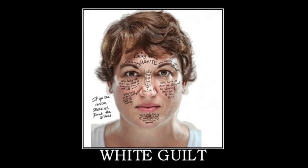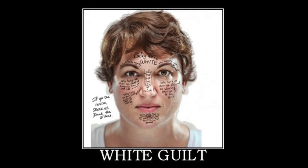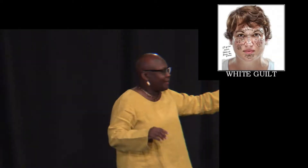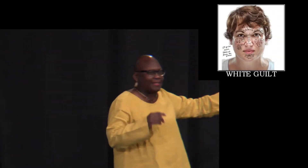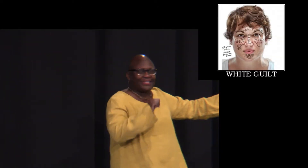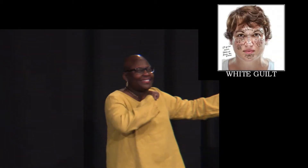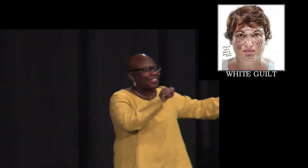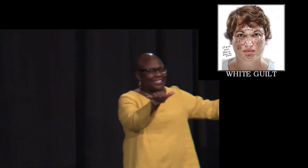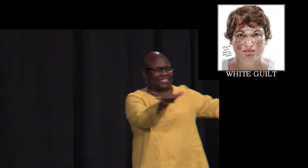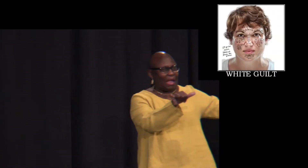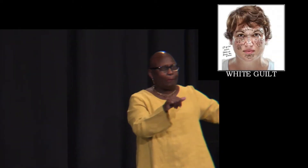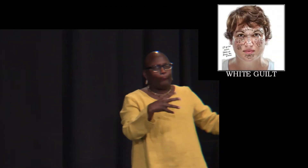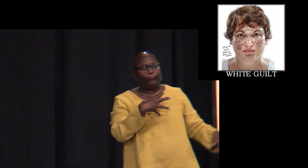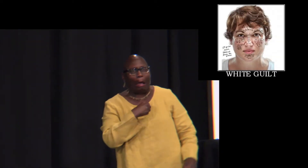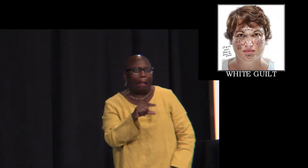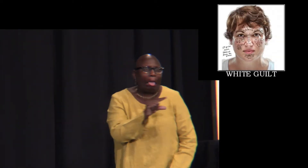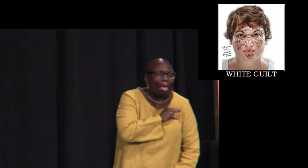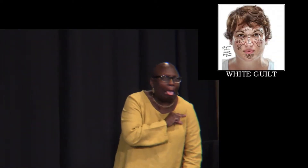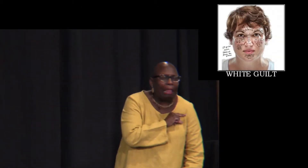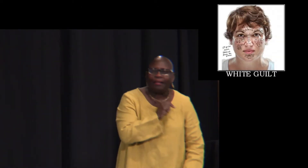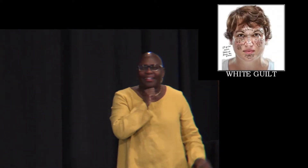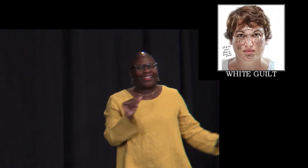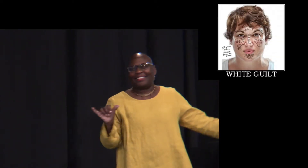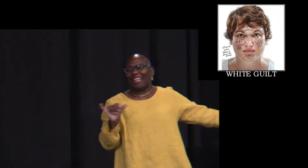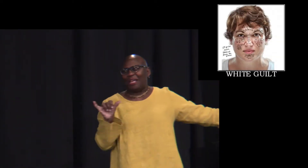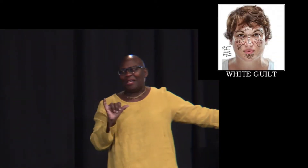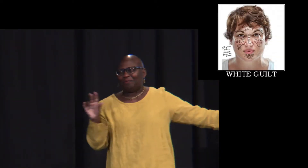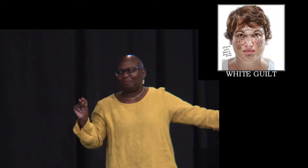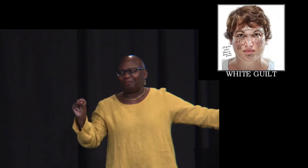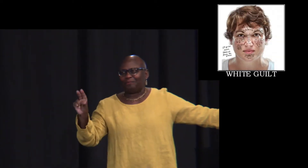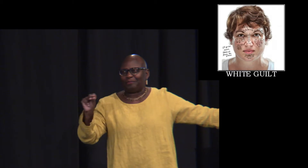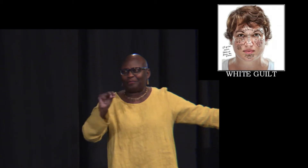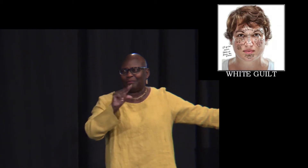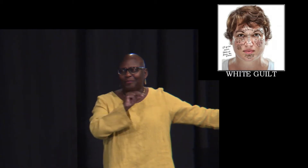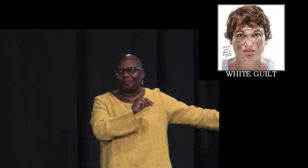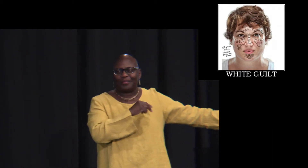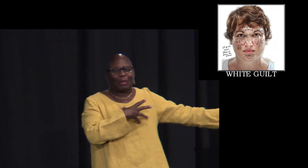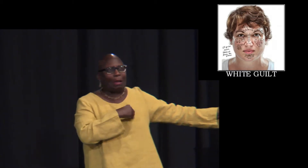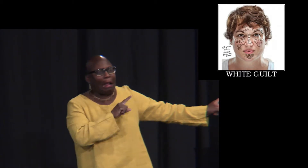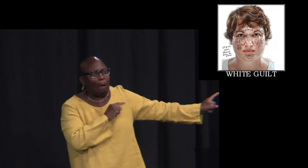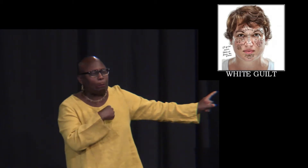Let me talk a little bit about what I mean by conscience. I'm not talking about